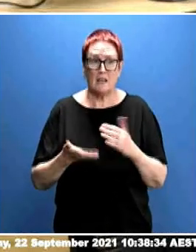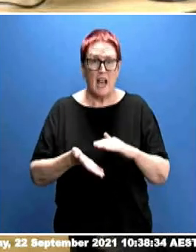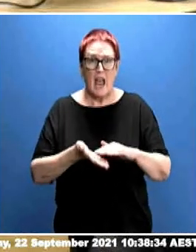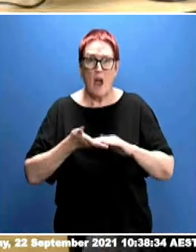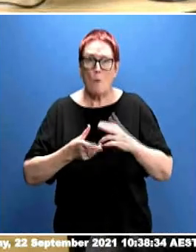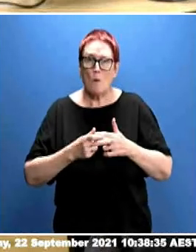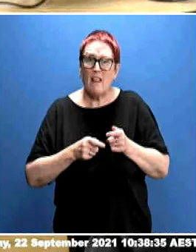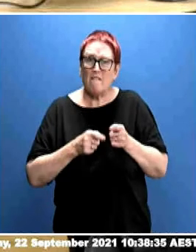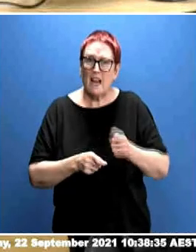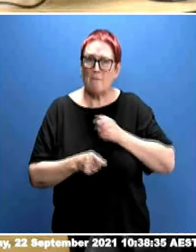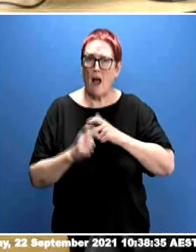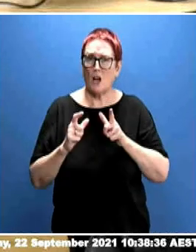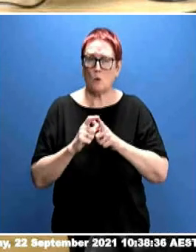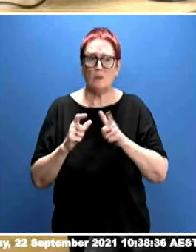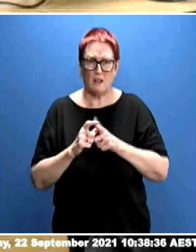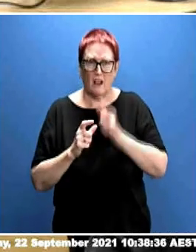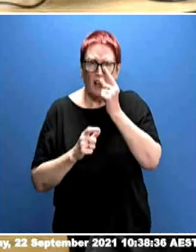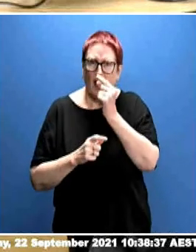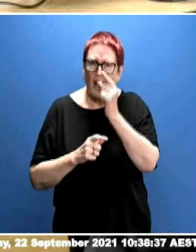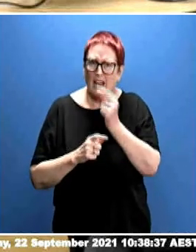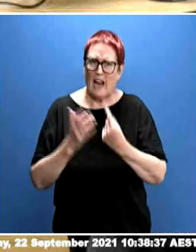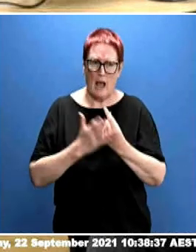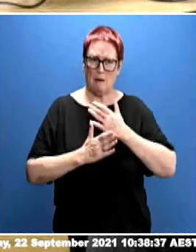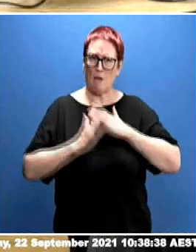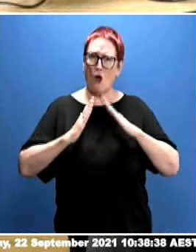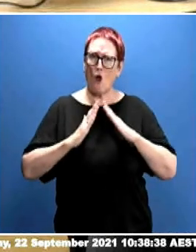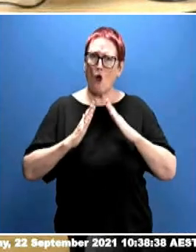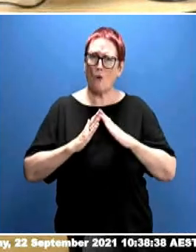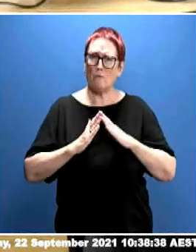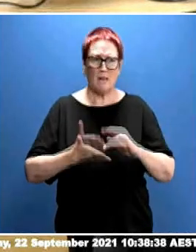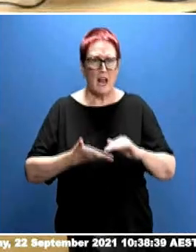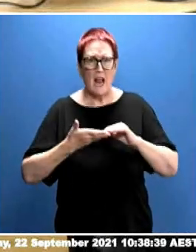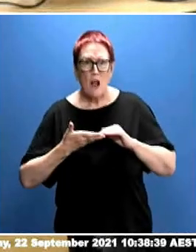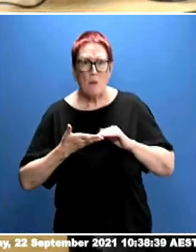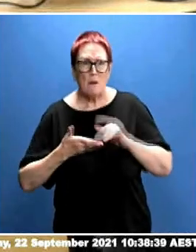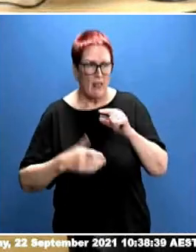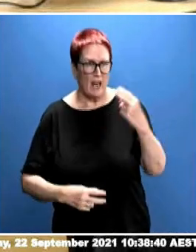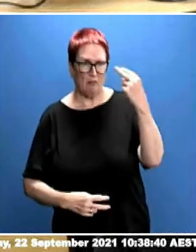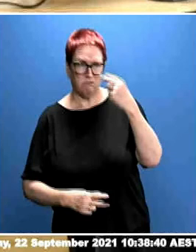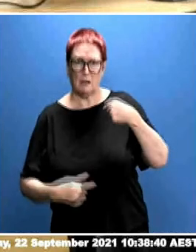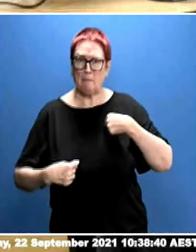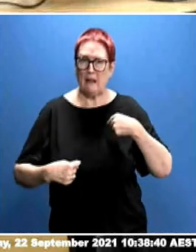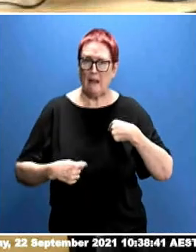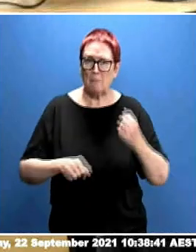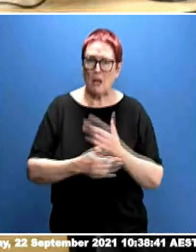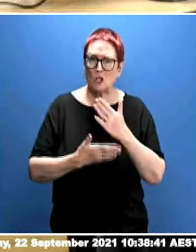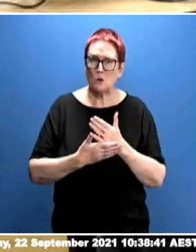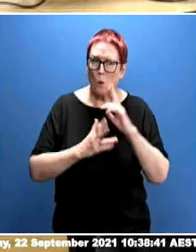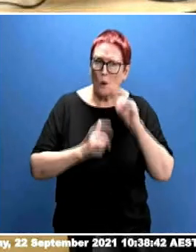with the feeding, I thought that could be used in my home to help with them with supervision, so they knew that she was being fed